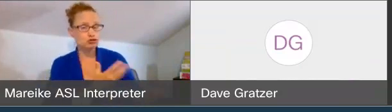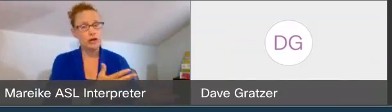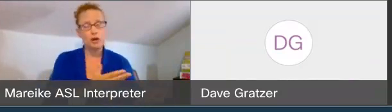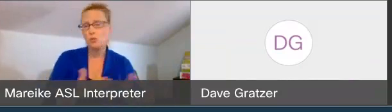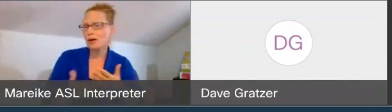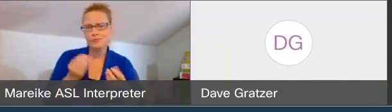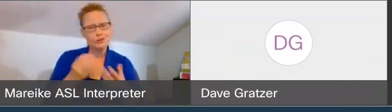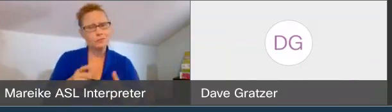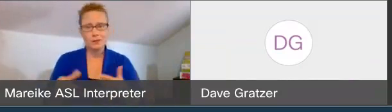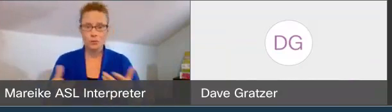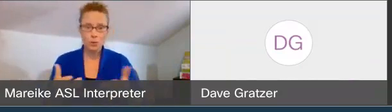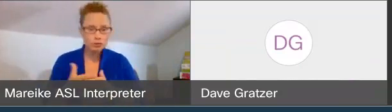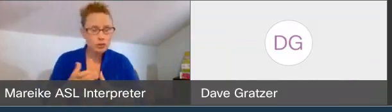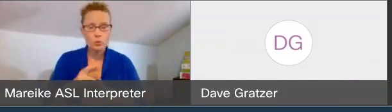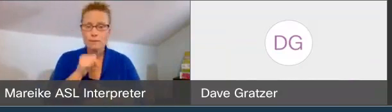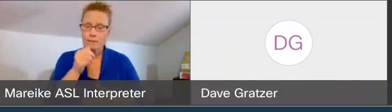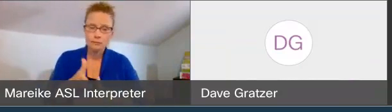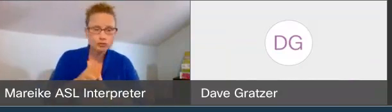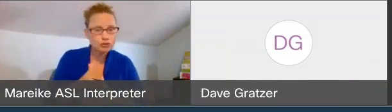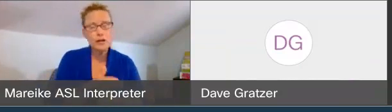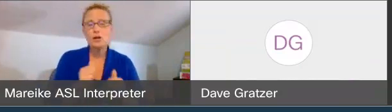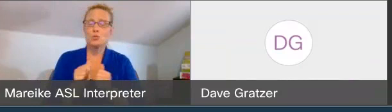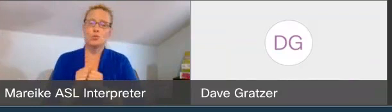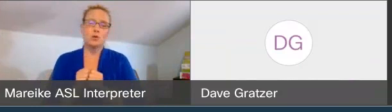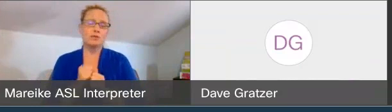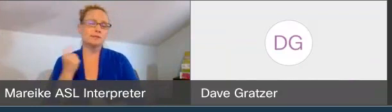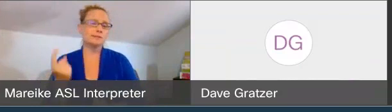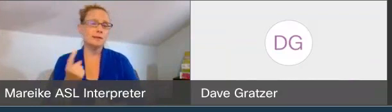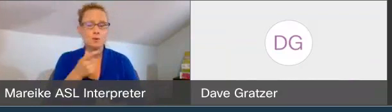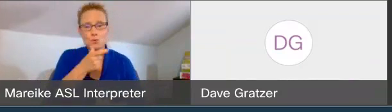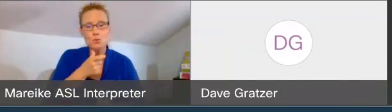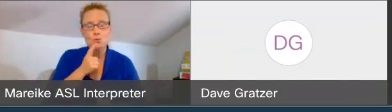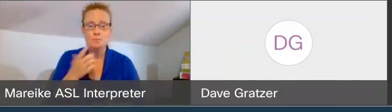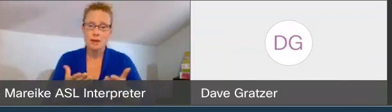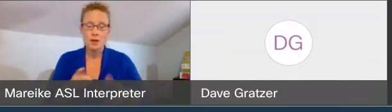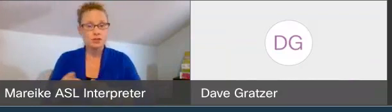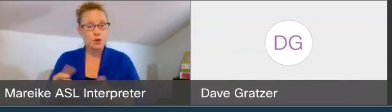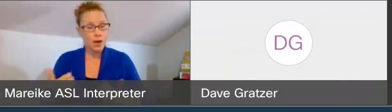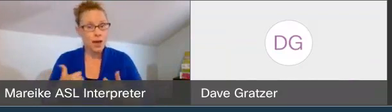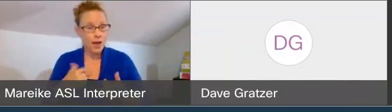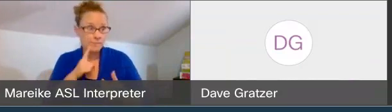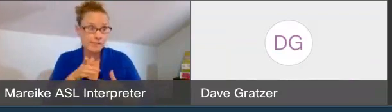would like to share or not share with someone who may also have a vested interest in what's